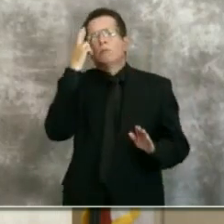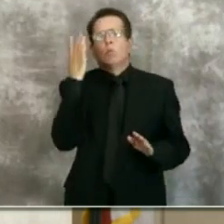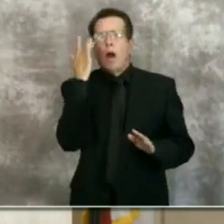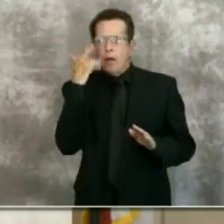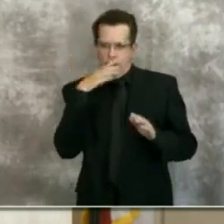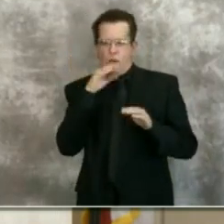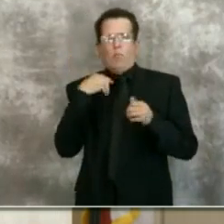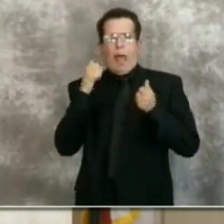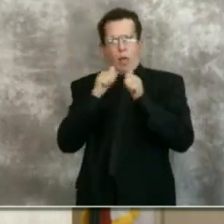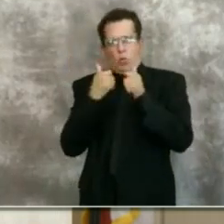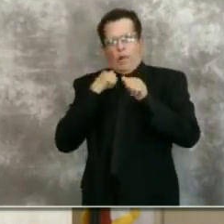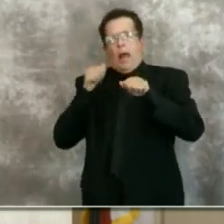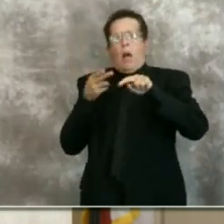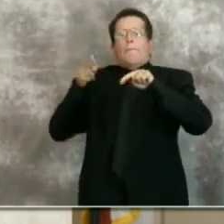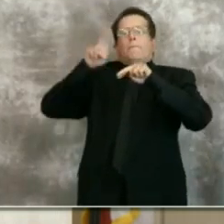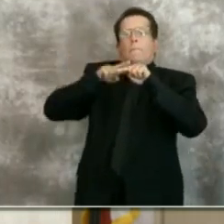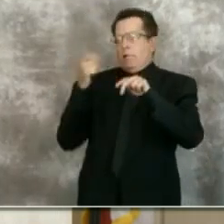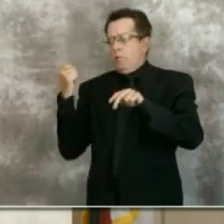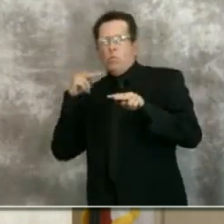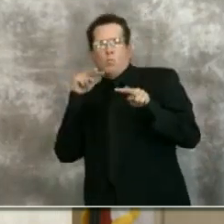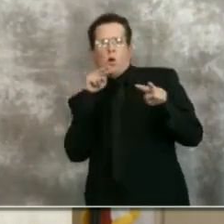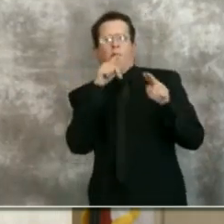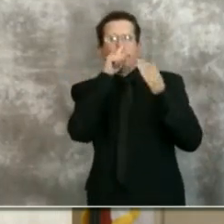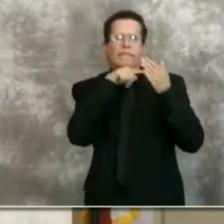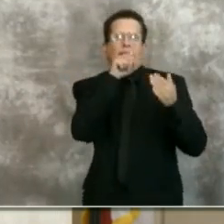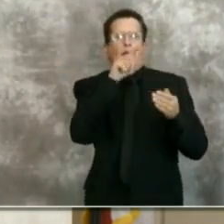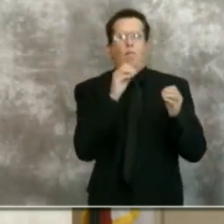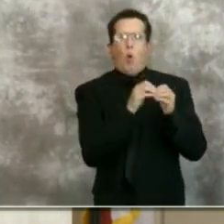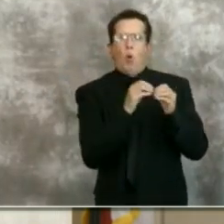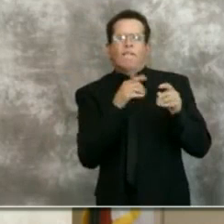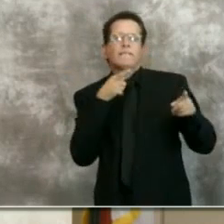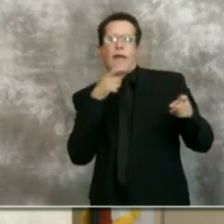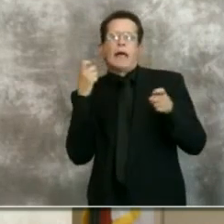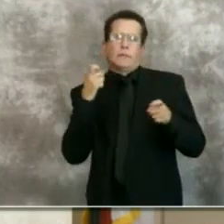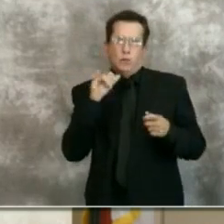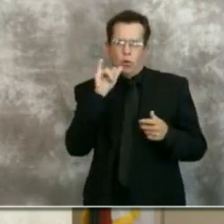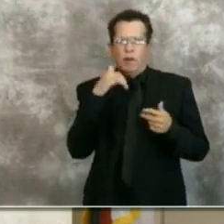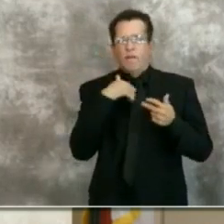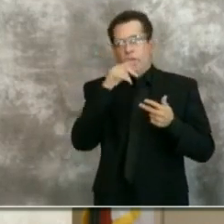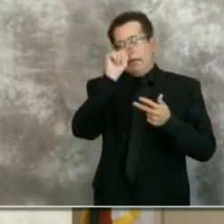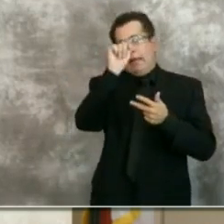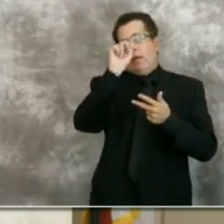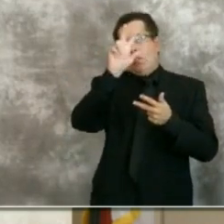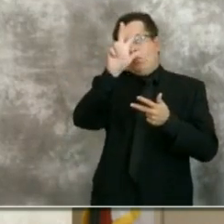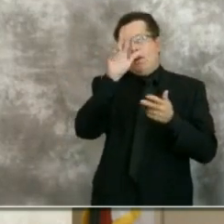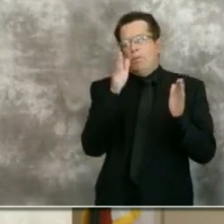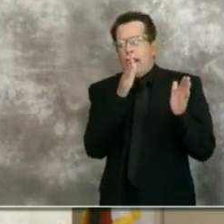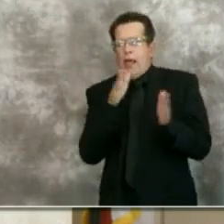AROUND CASE INVESTIGATIONS AND I WANT TO BRIEFLY ADDRESSED AT WHAT WE'RE DOING TO TRAIN INCREASE. THE PERCENTAGE OF CASE INVESTIGATIONS THAT ARE